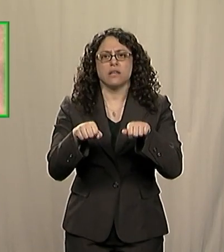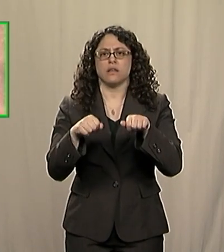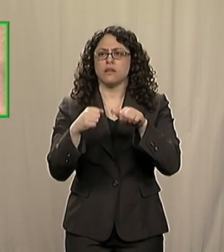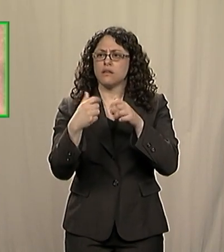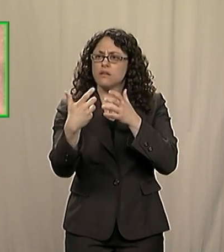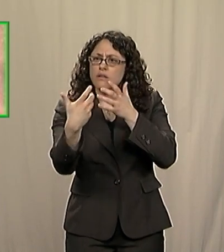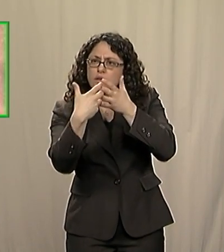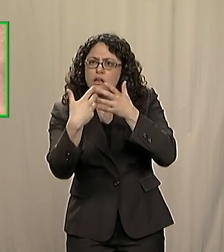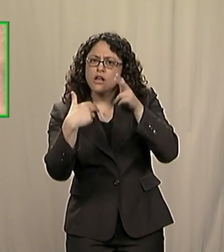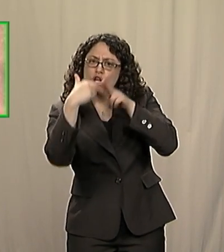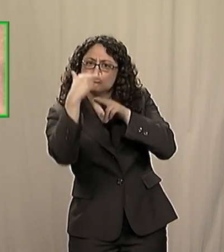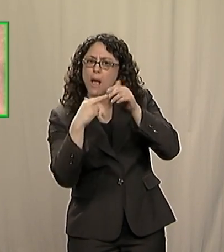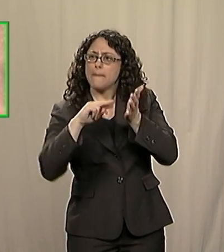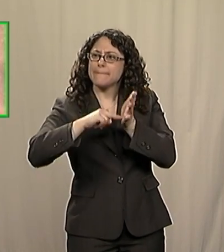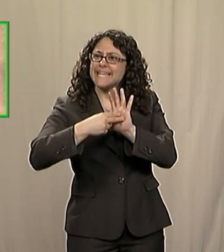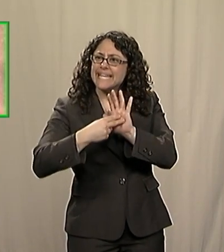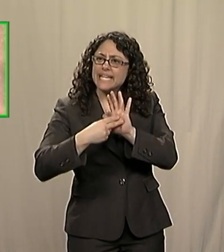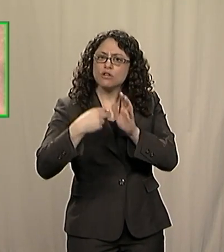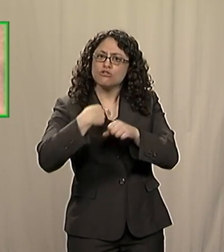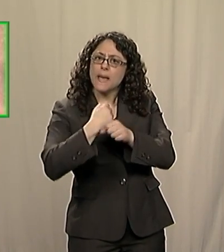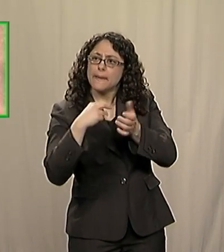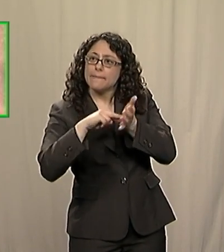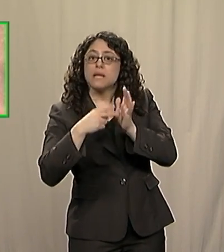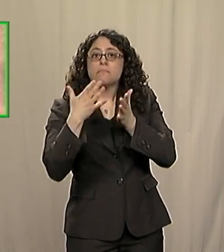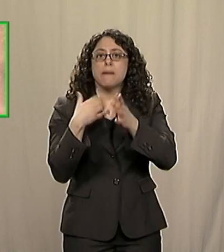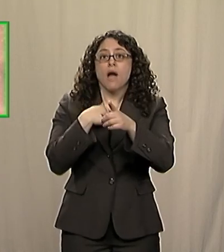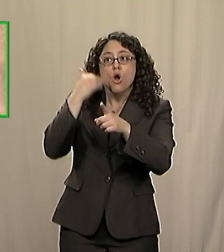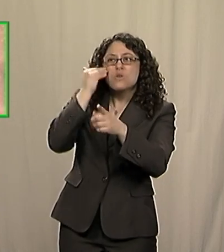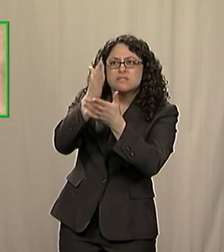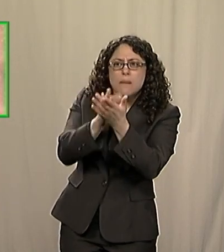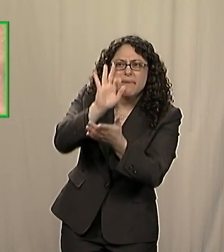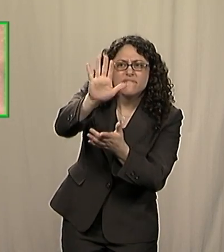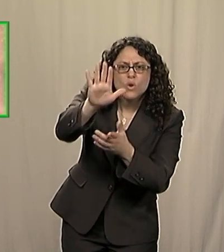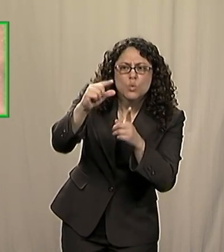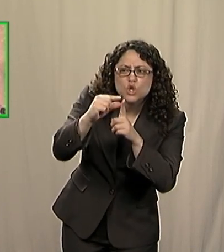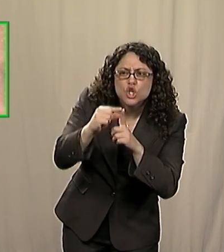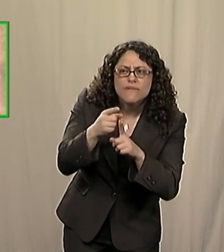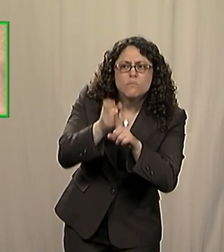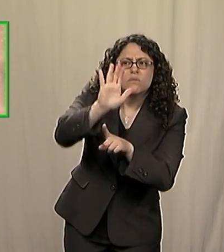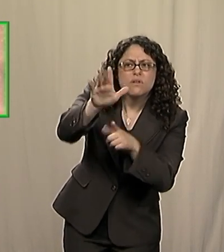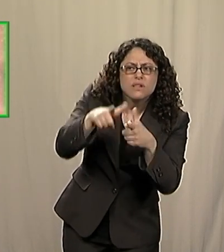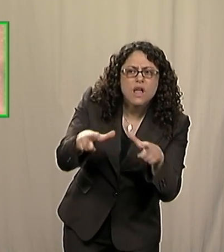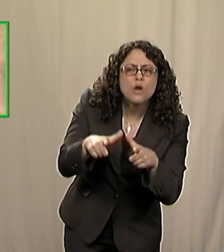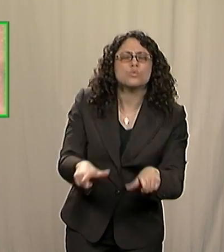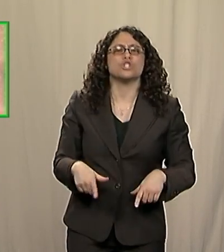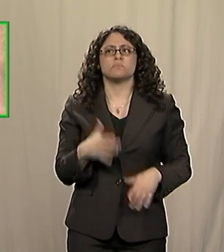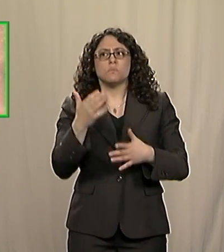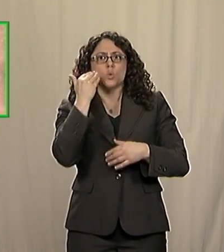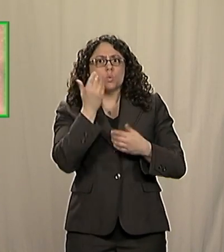Using slight words from the other language, using gesture, using things in the environment.